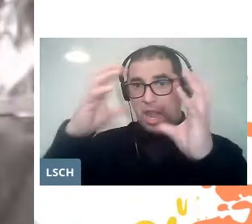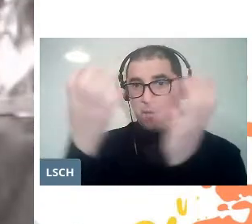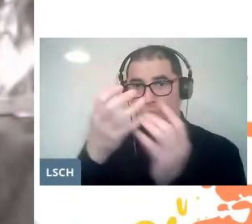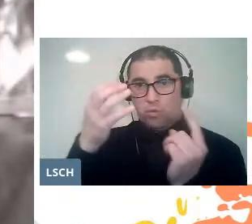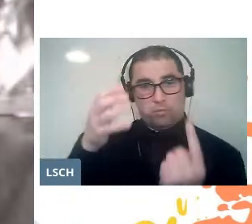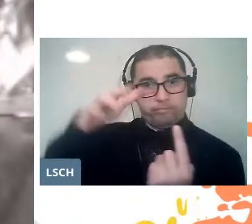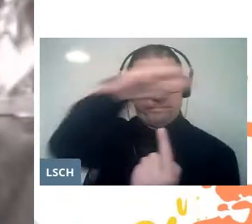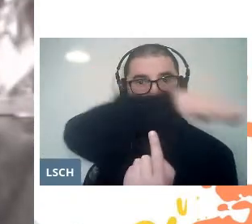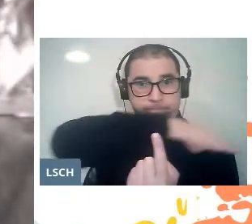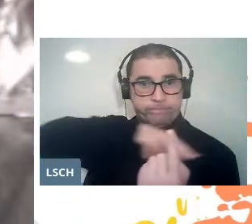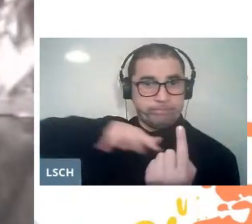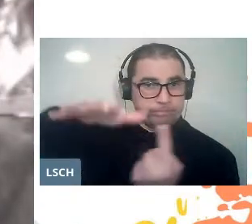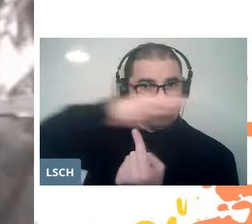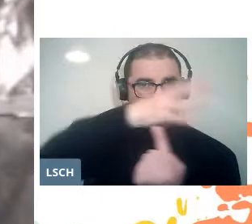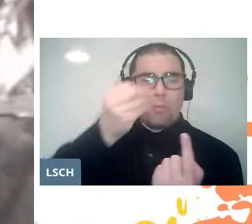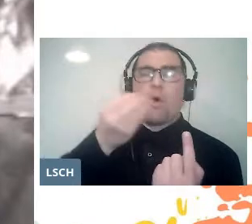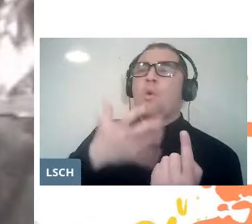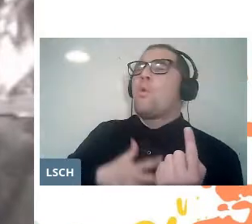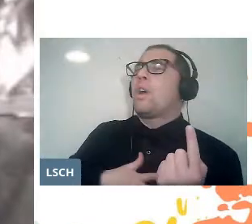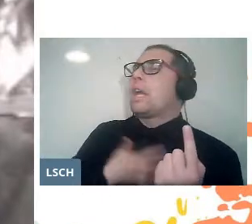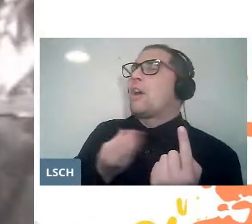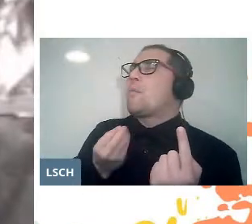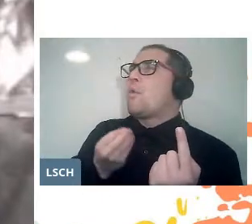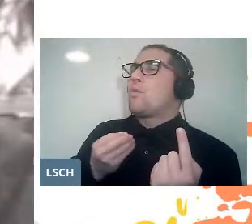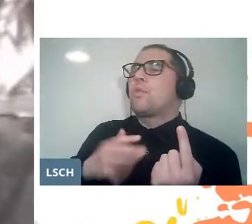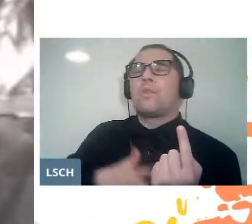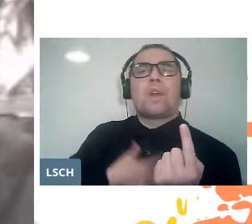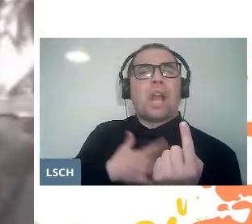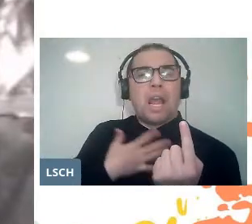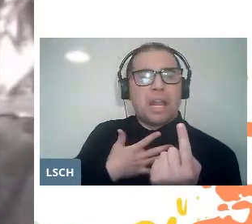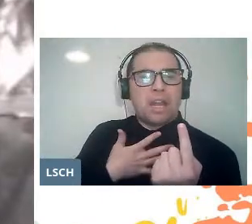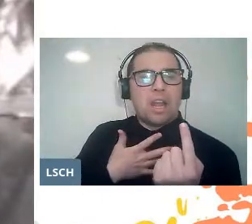A longing, and this is wonderful, a longing for the infinite,